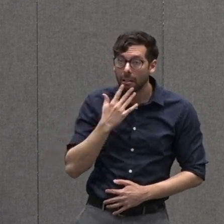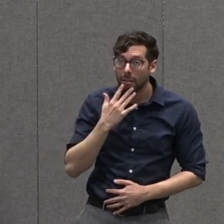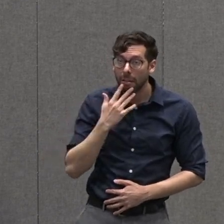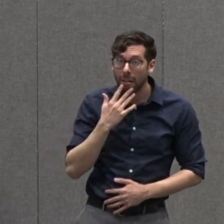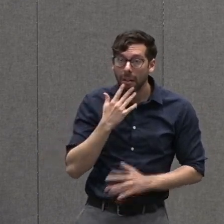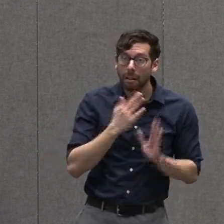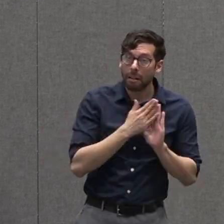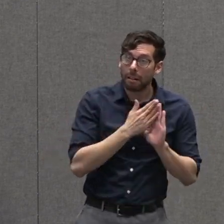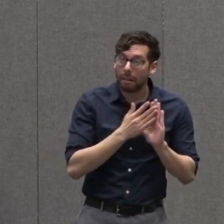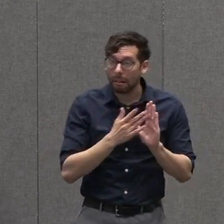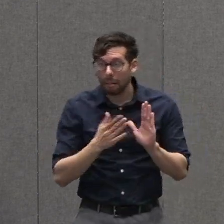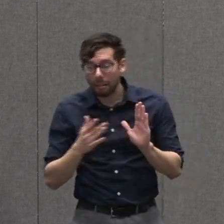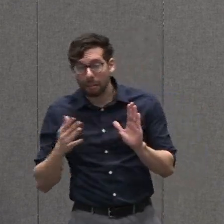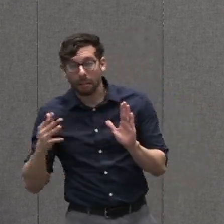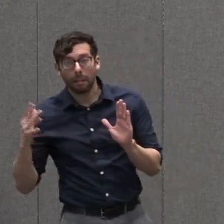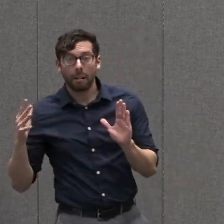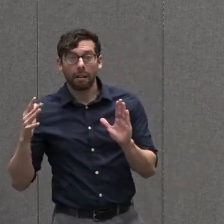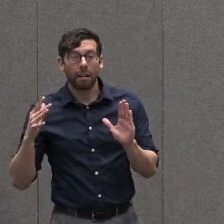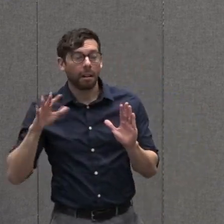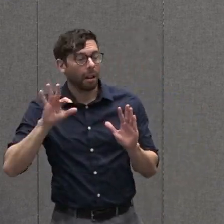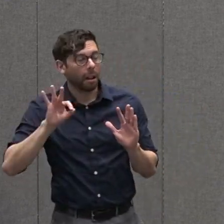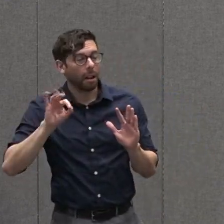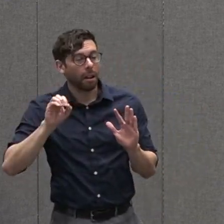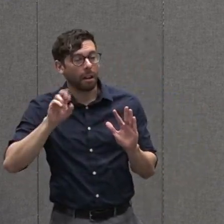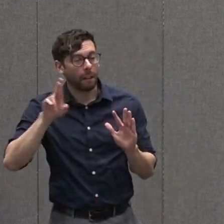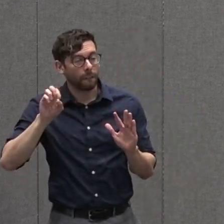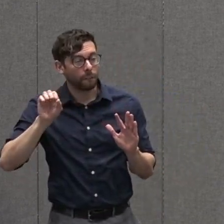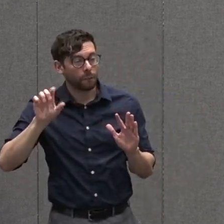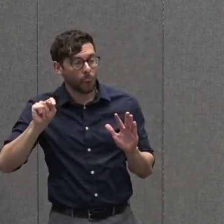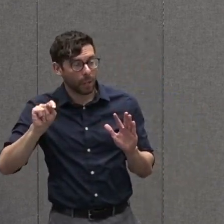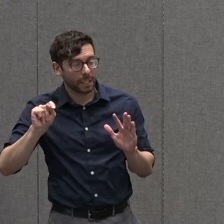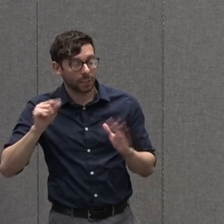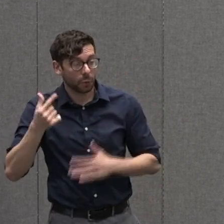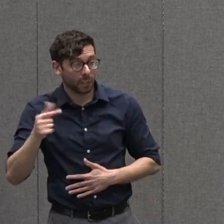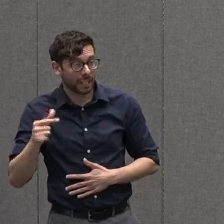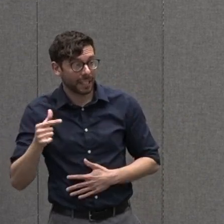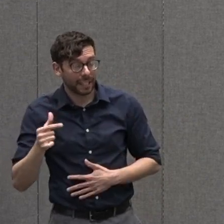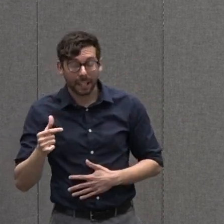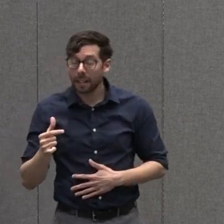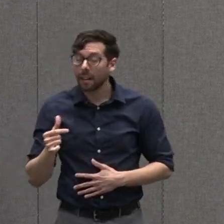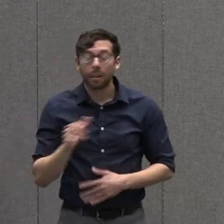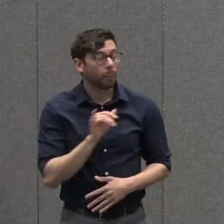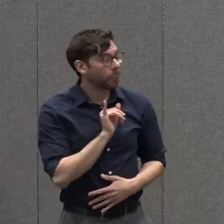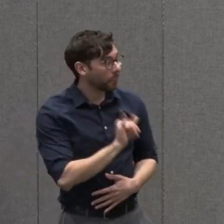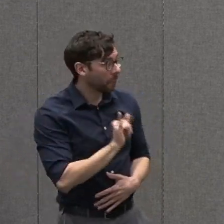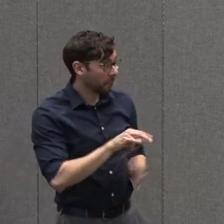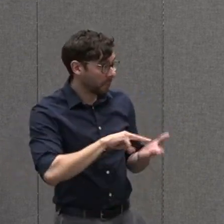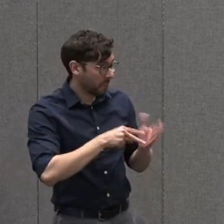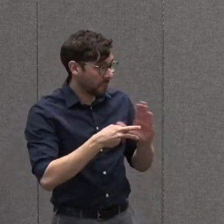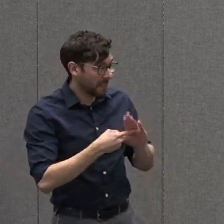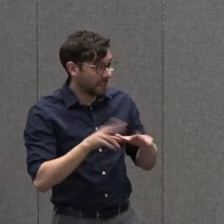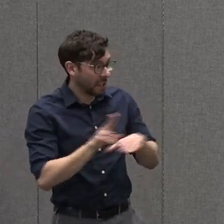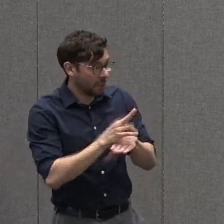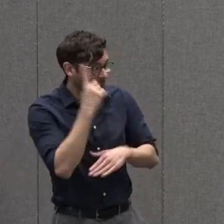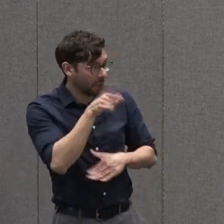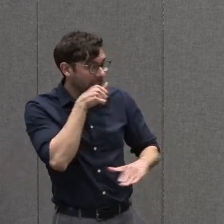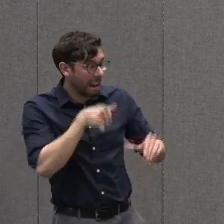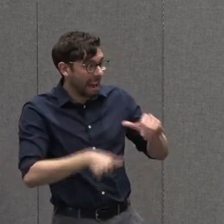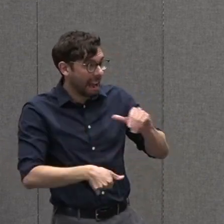they would adapt to their surroundings, so that they can camouflage themselves, okay. Right, right. - I'm going this way, just a little bit.